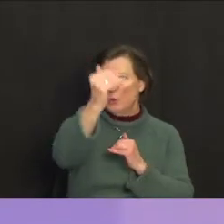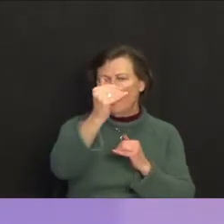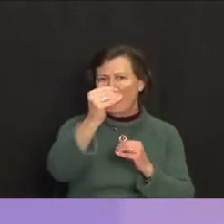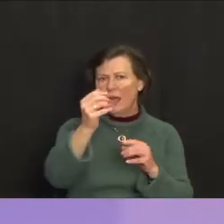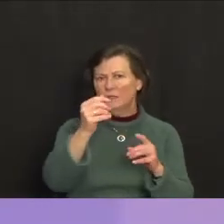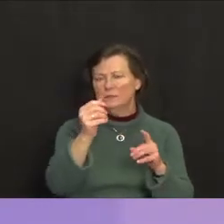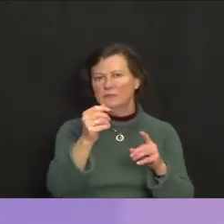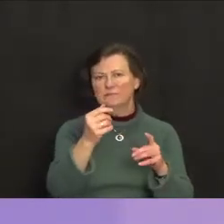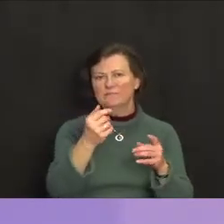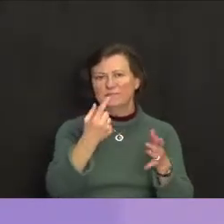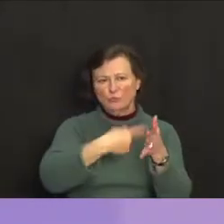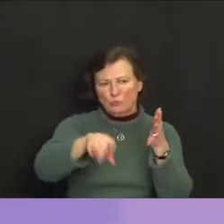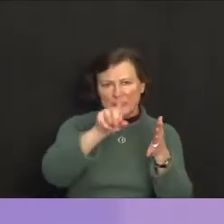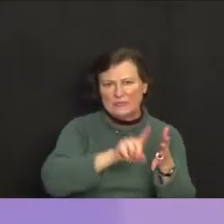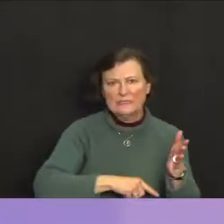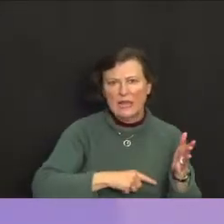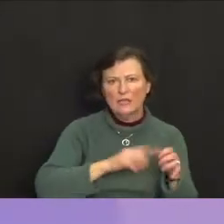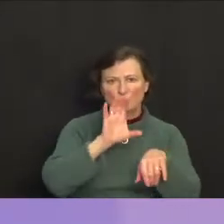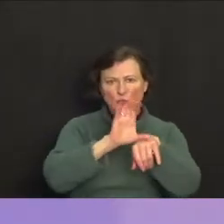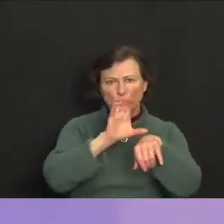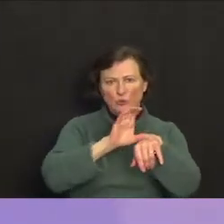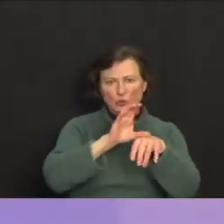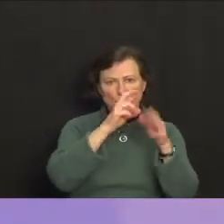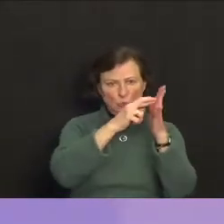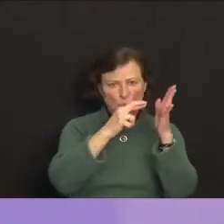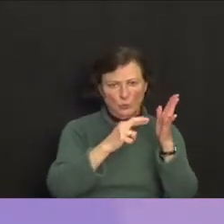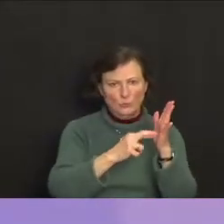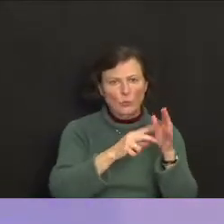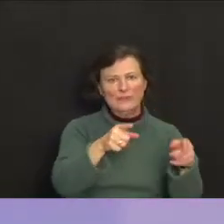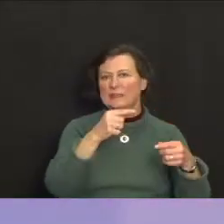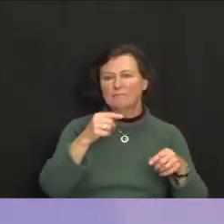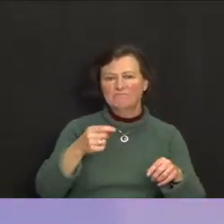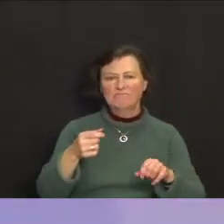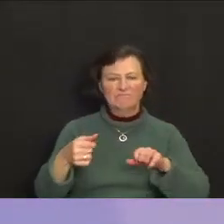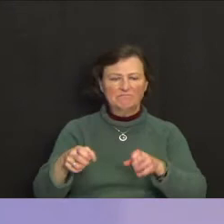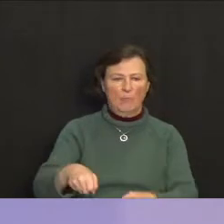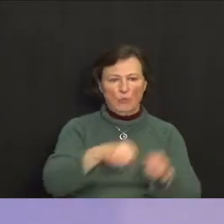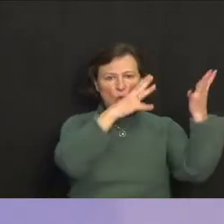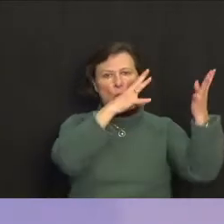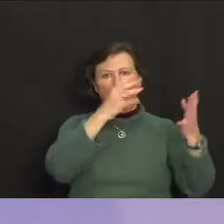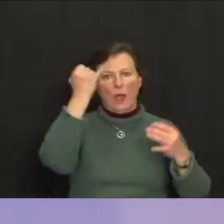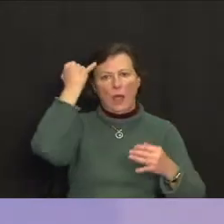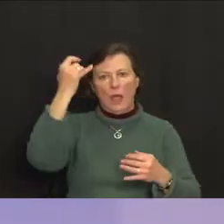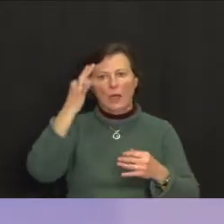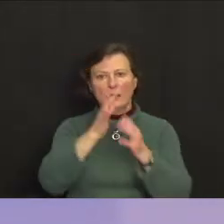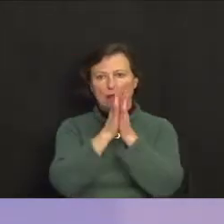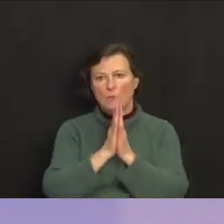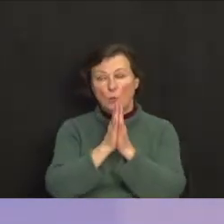he denounced the practice of worshiping Jesus. David had said that Jesus was a man,